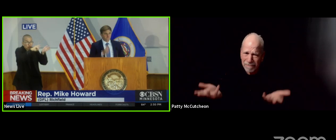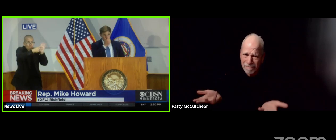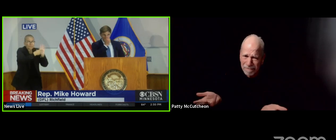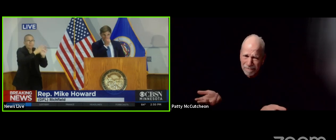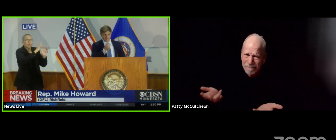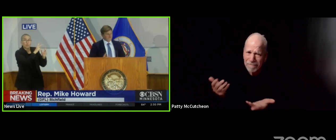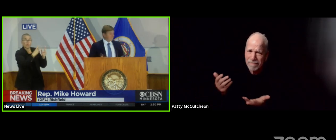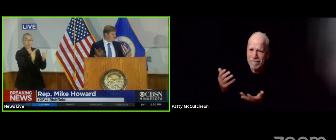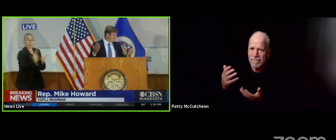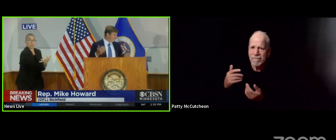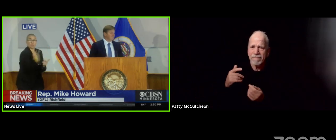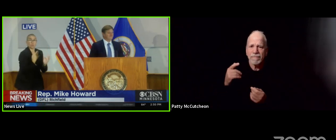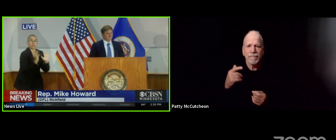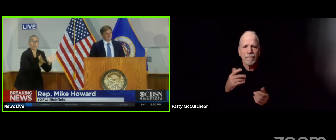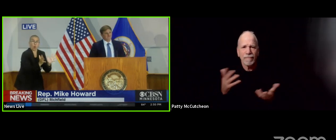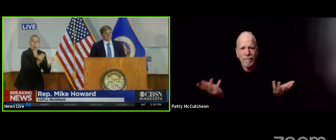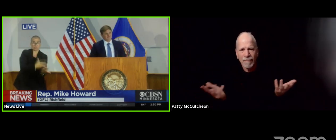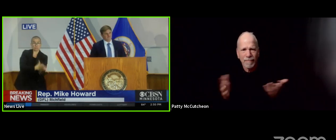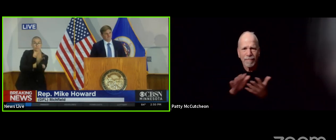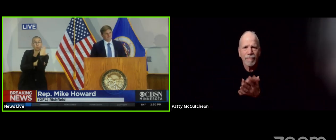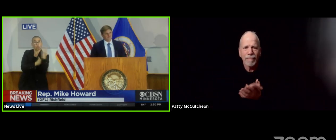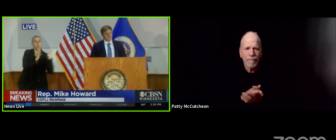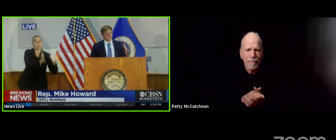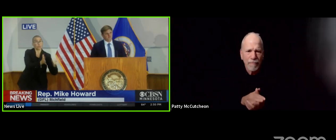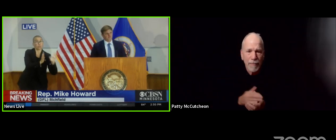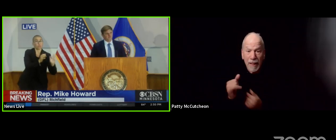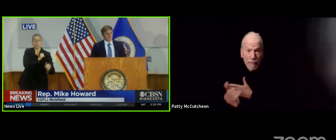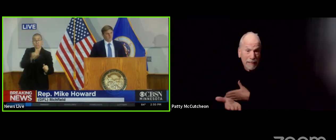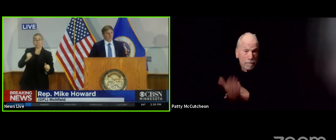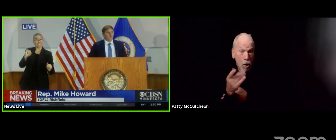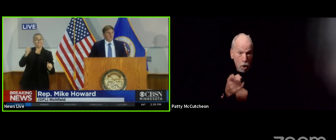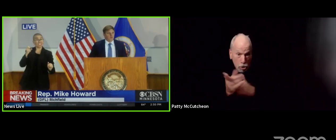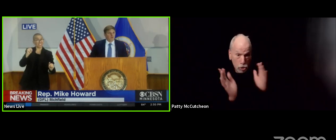≫ IS THERE SOME ACTION ON IT? [ AWAY FROM THE MIC ]